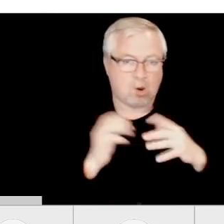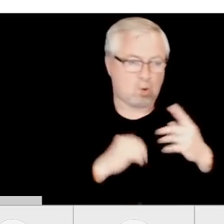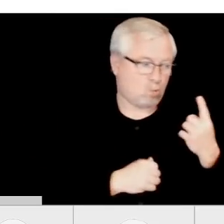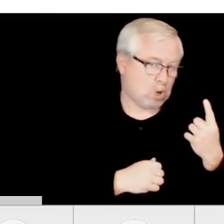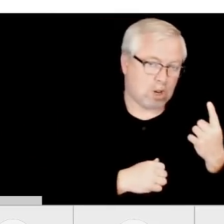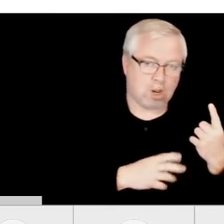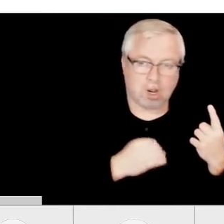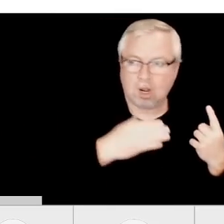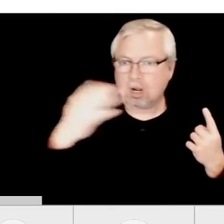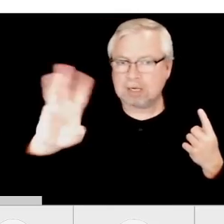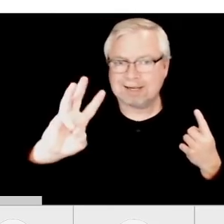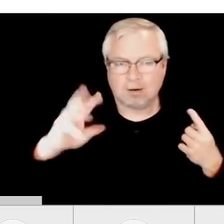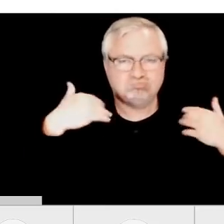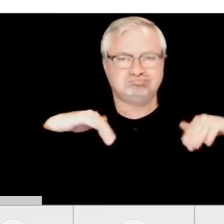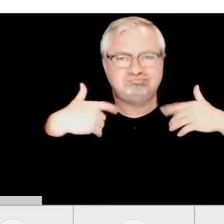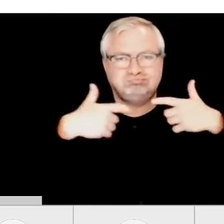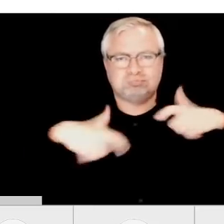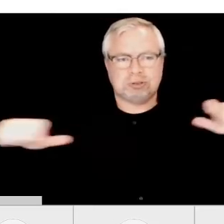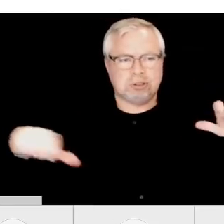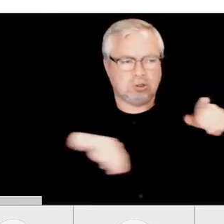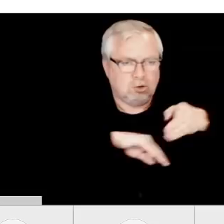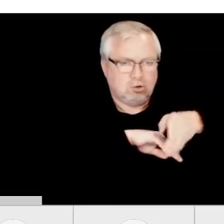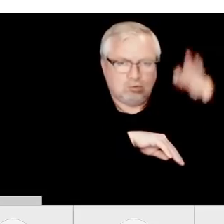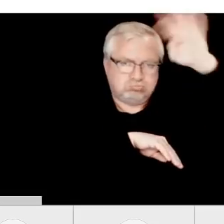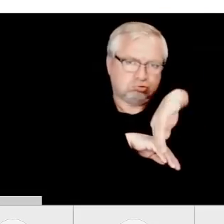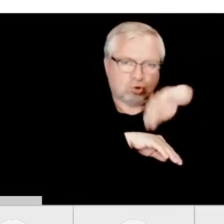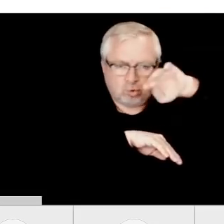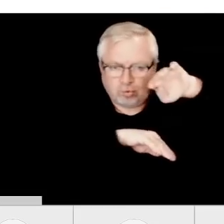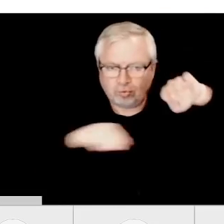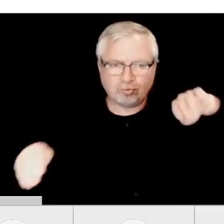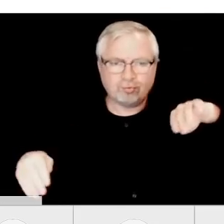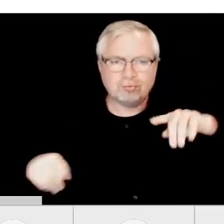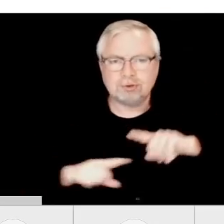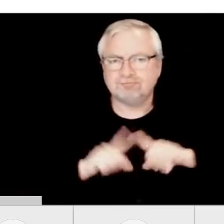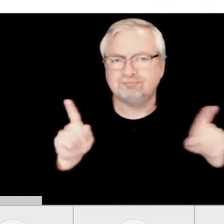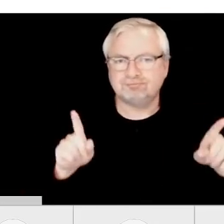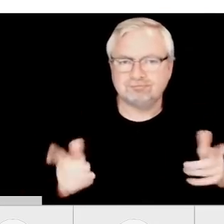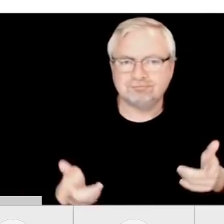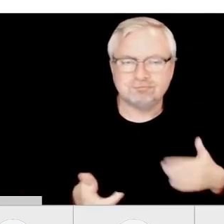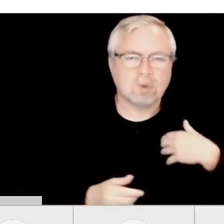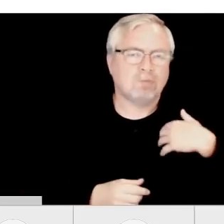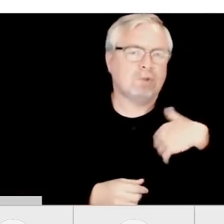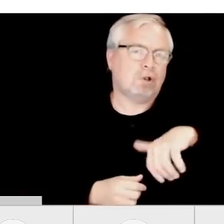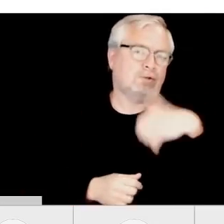The other thing that's happening with the testing scenarios is then you're assuming that there's some testing going on.